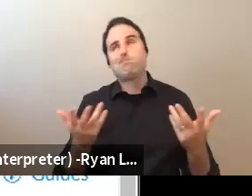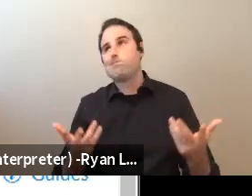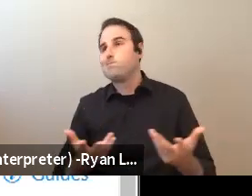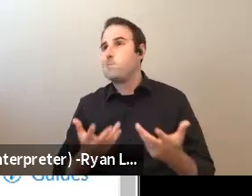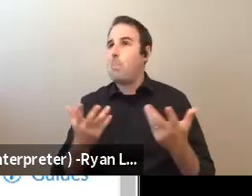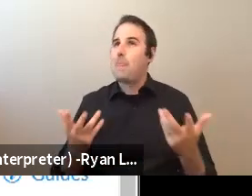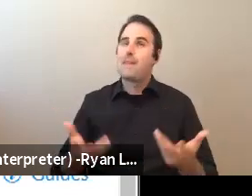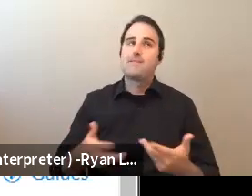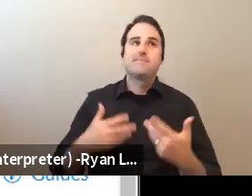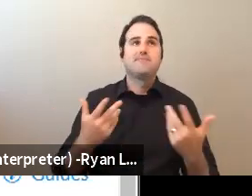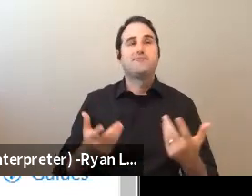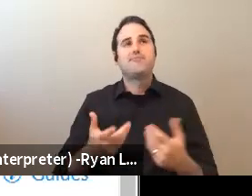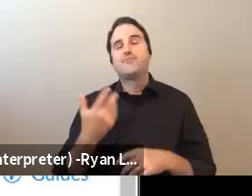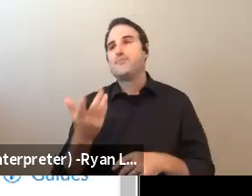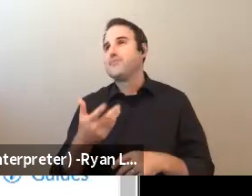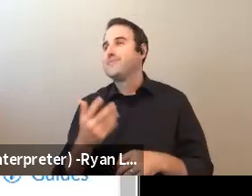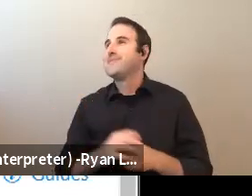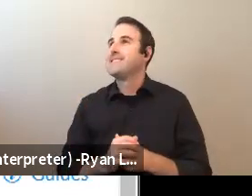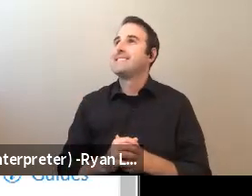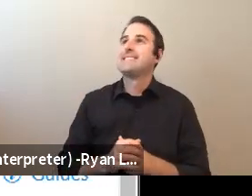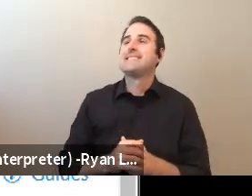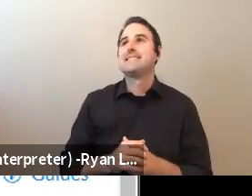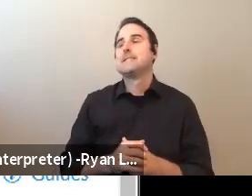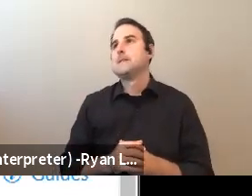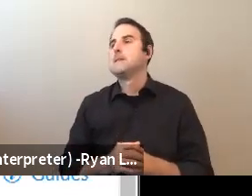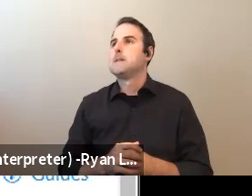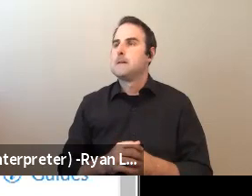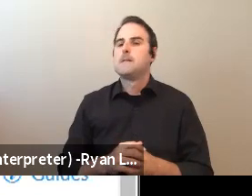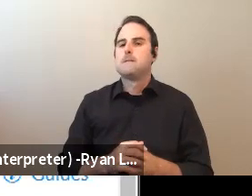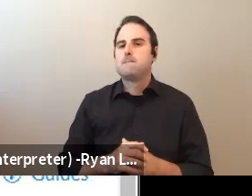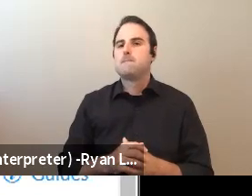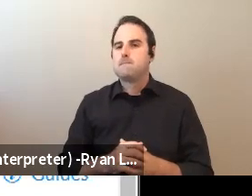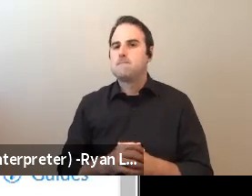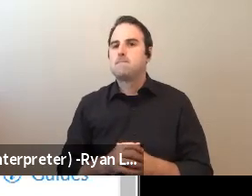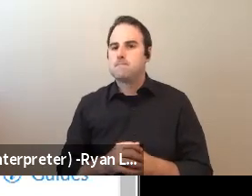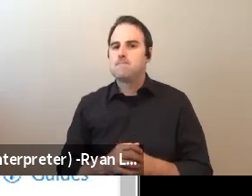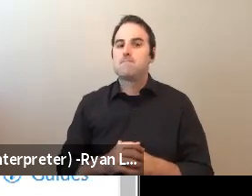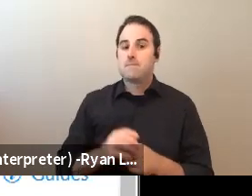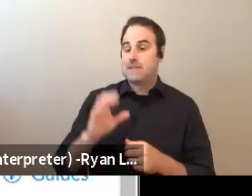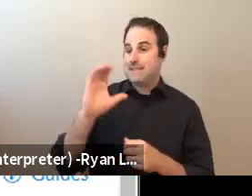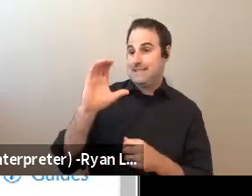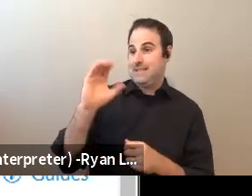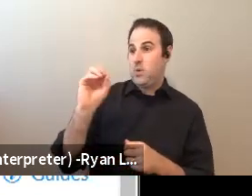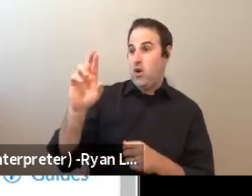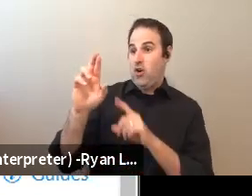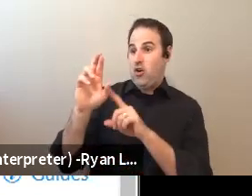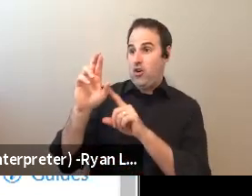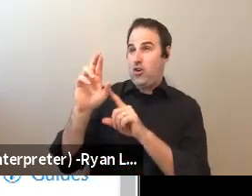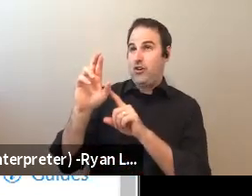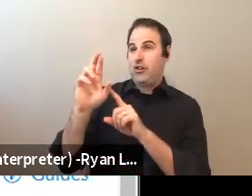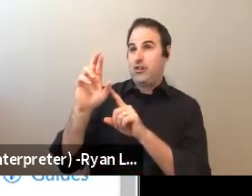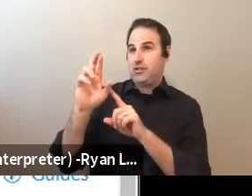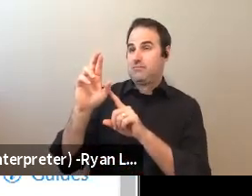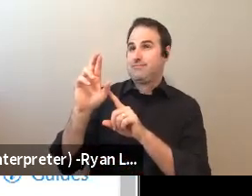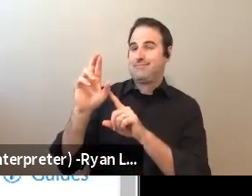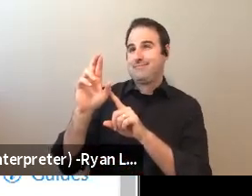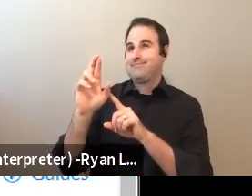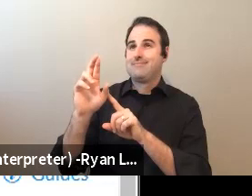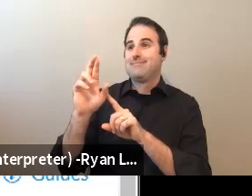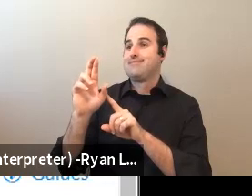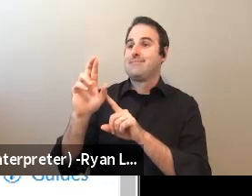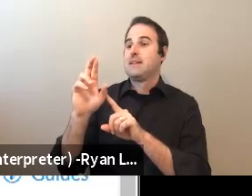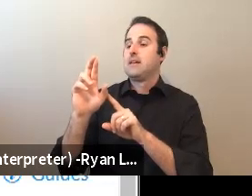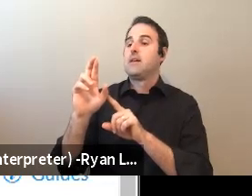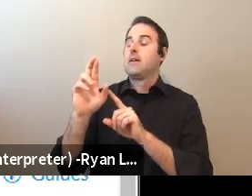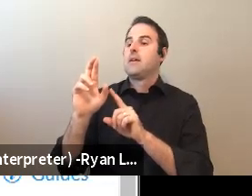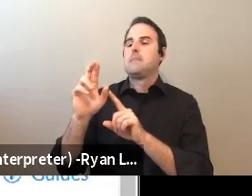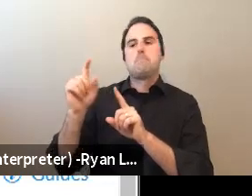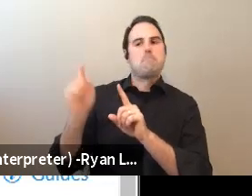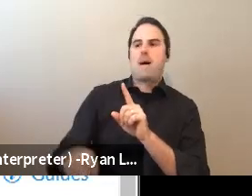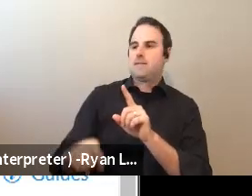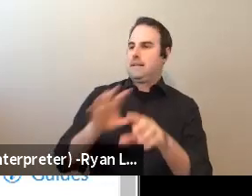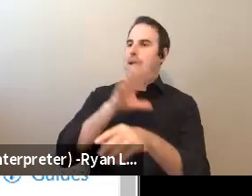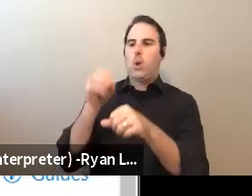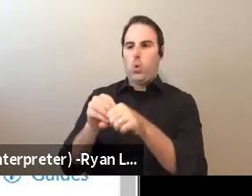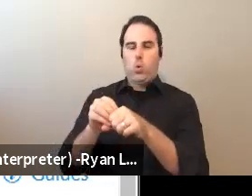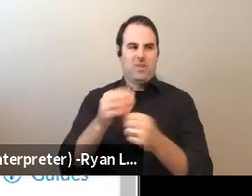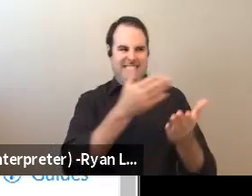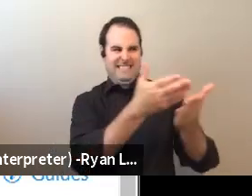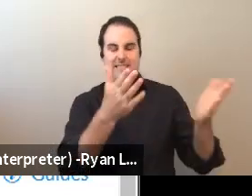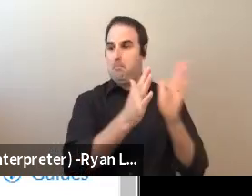Sally Potter: I'm not really possible to have a car that had anything but commercial textbooks on there and we had to. We had to according to our curriculum committee.